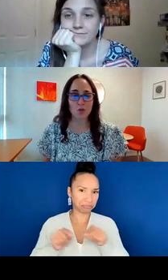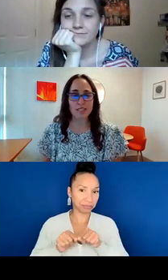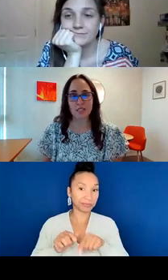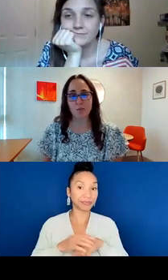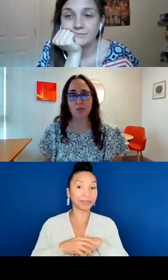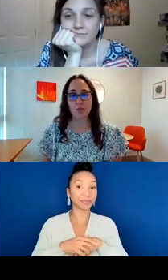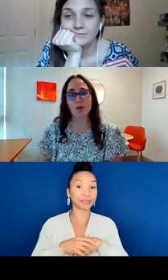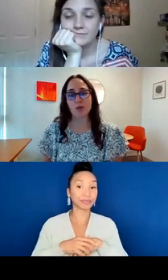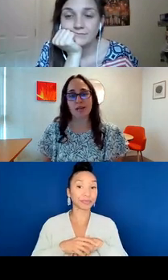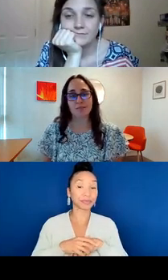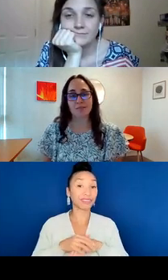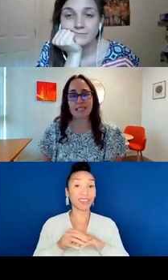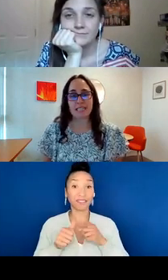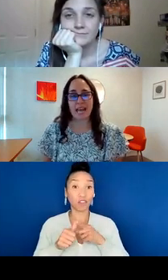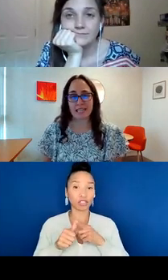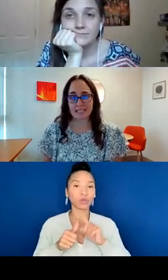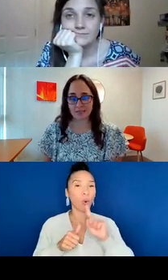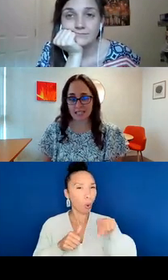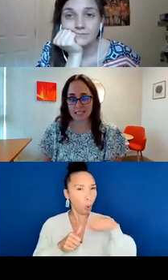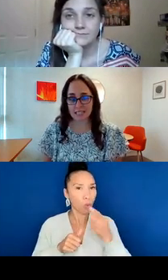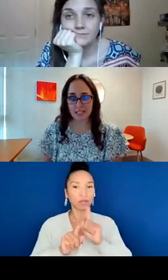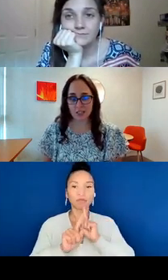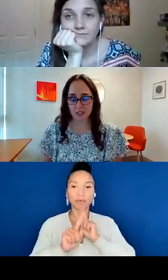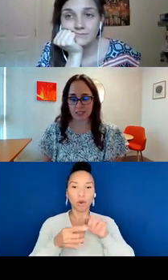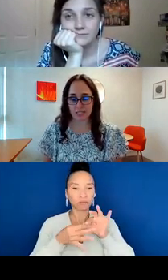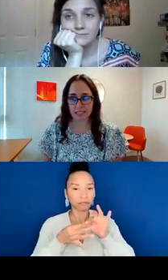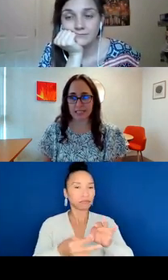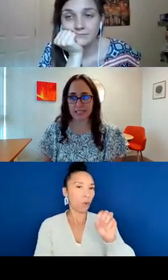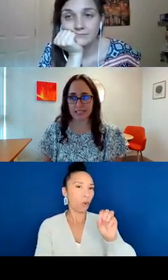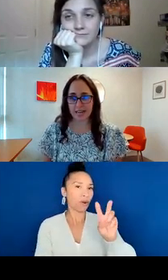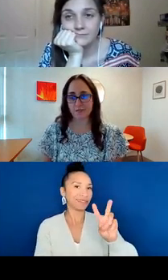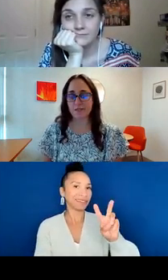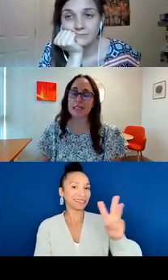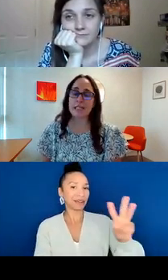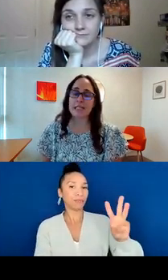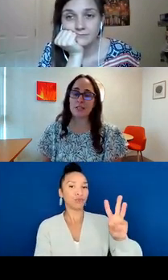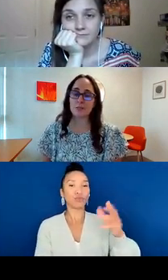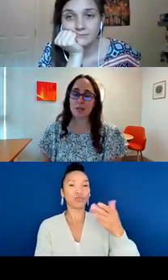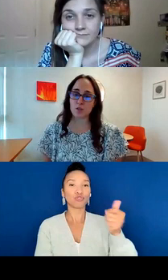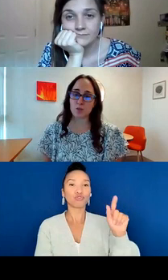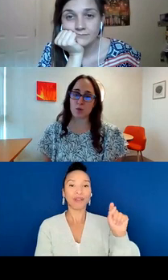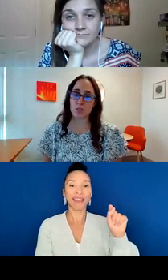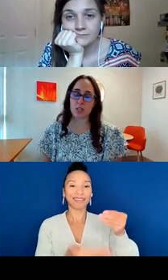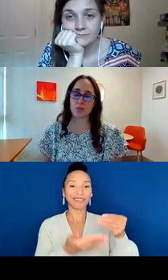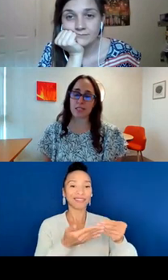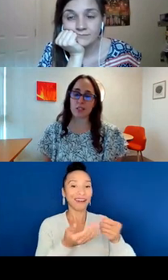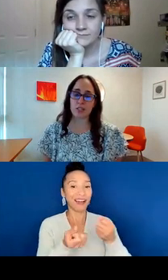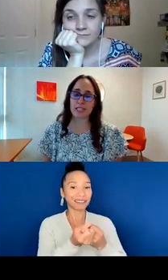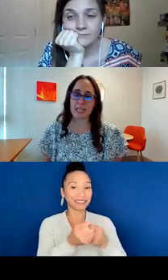on OVW grant-funded activities, services, and stats. These progress reports are really